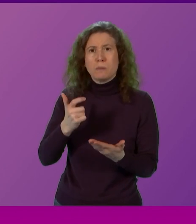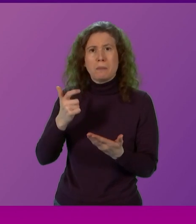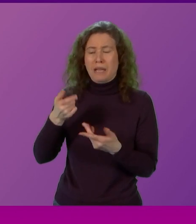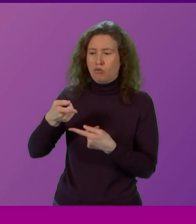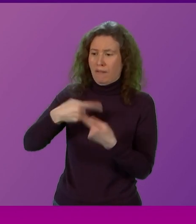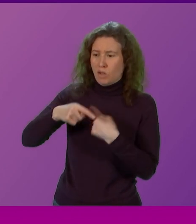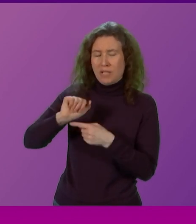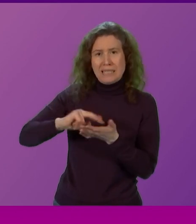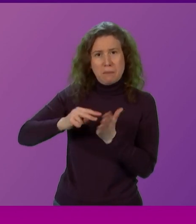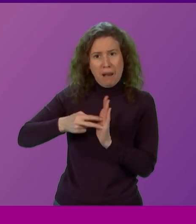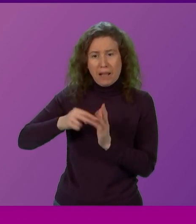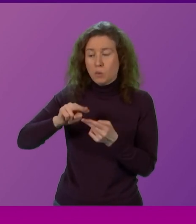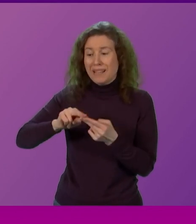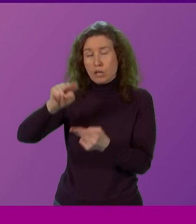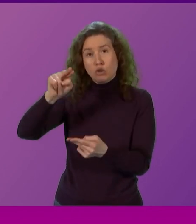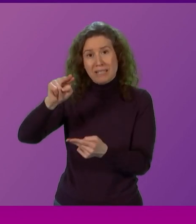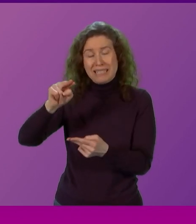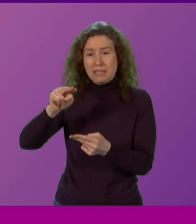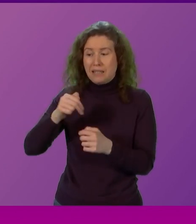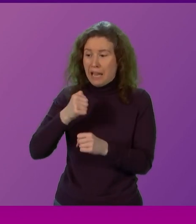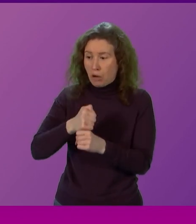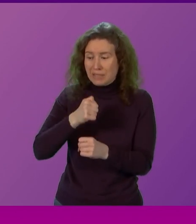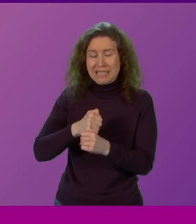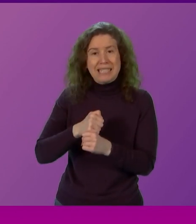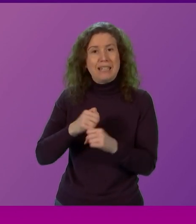the guarantee for an average household from April.